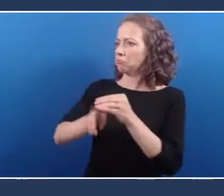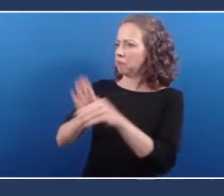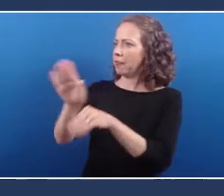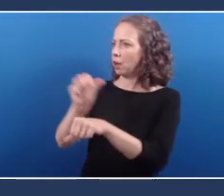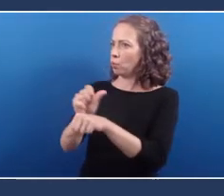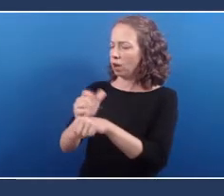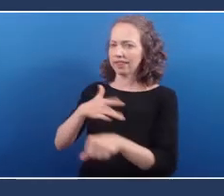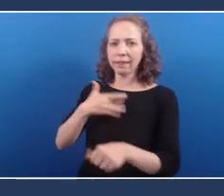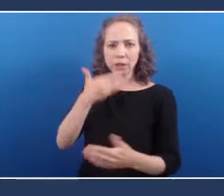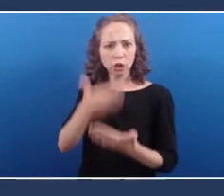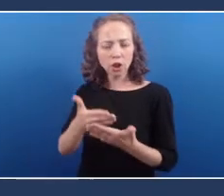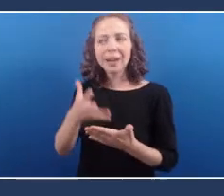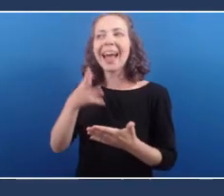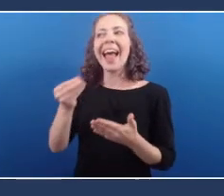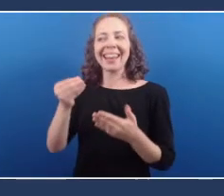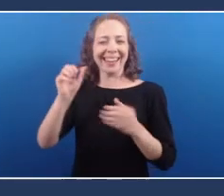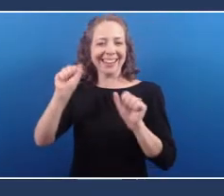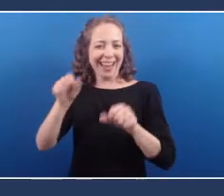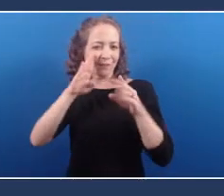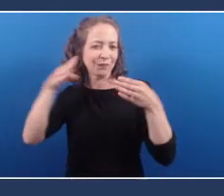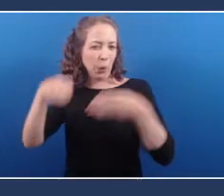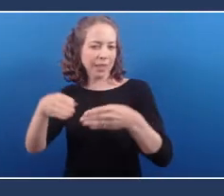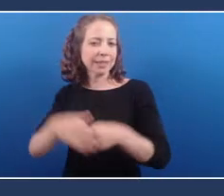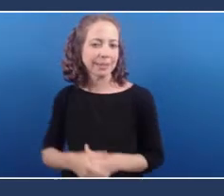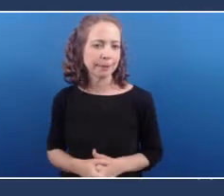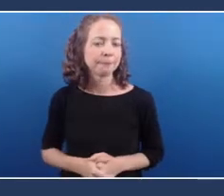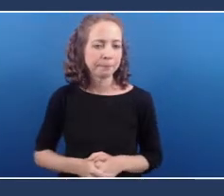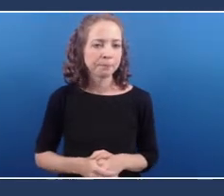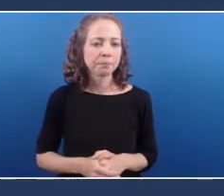Now, earlier in this month, I talked to Mental Health America, which